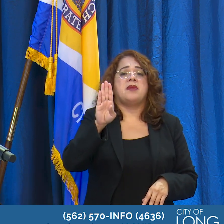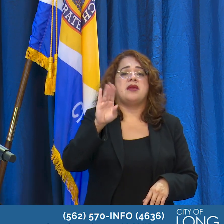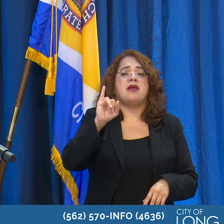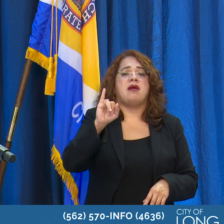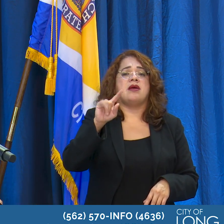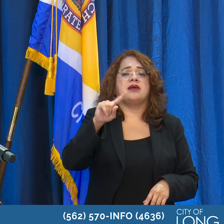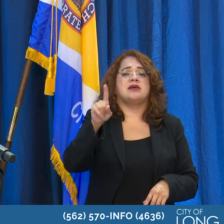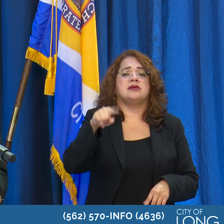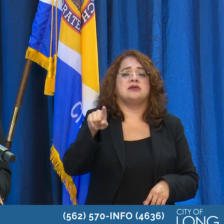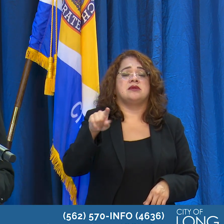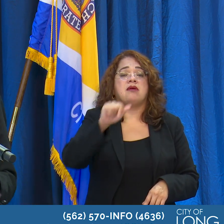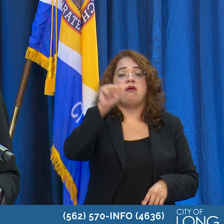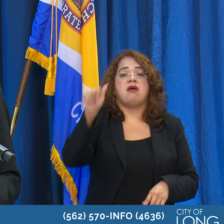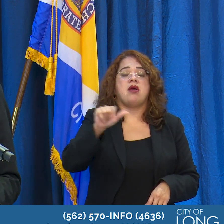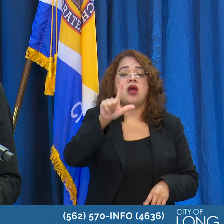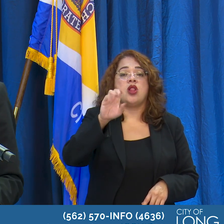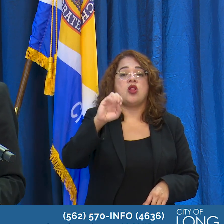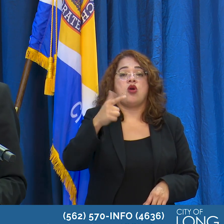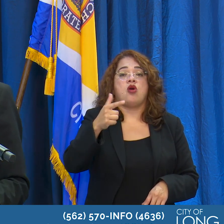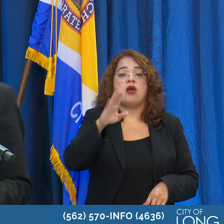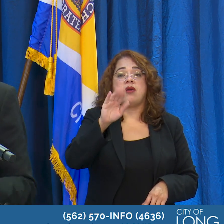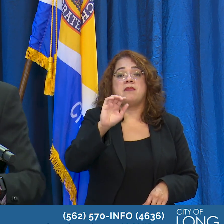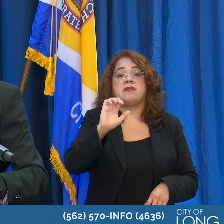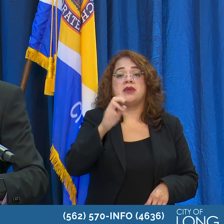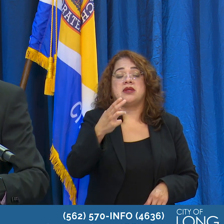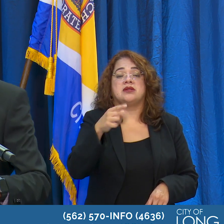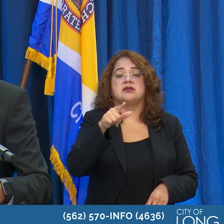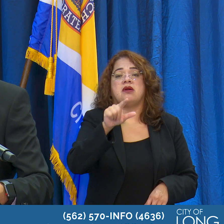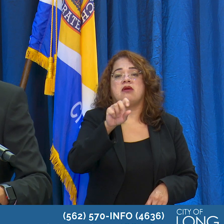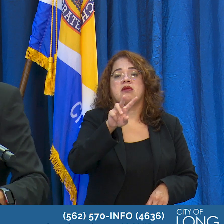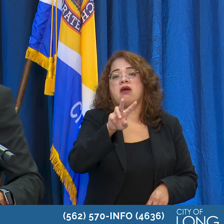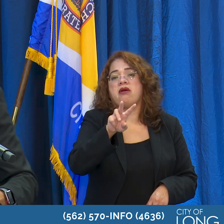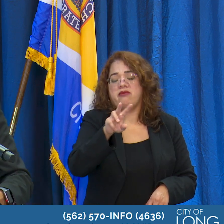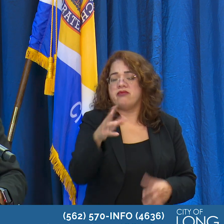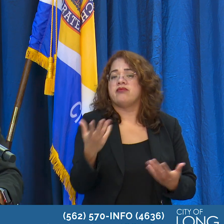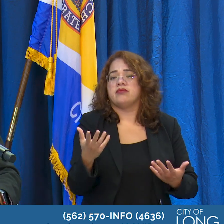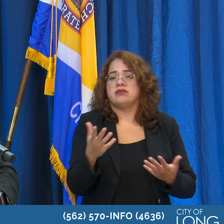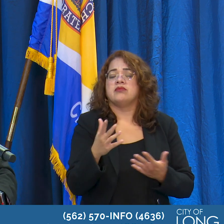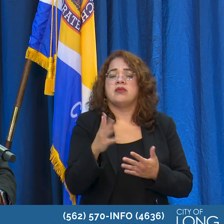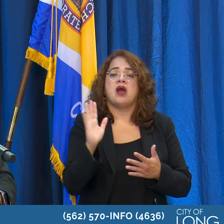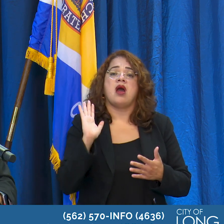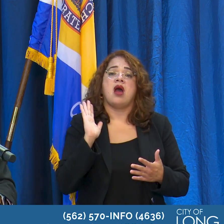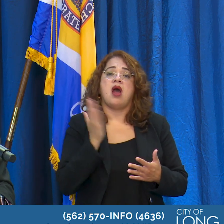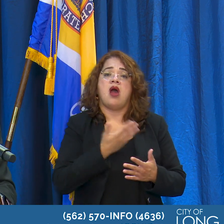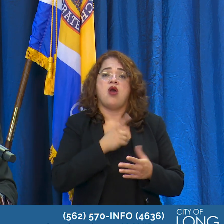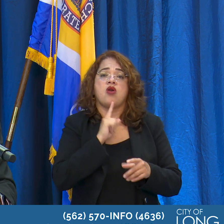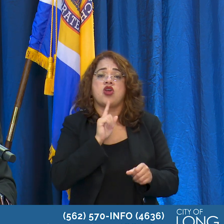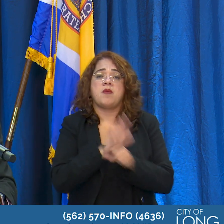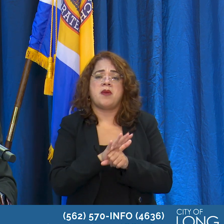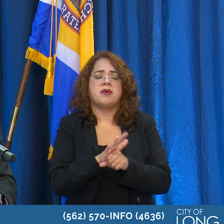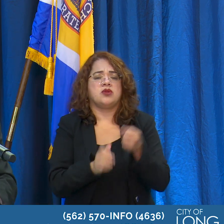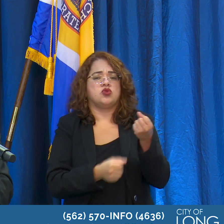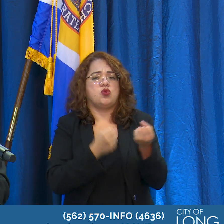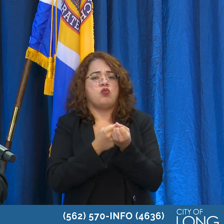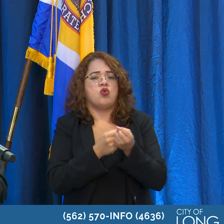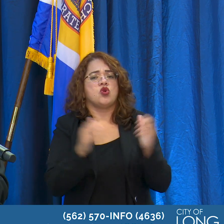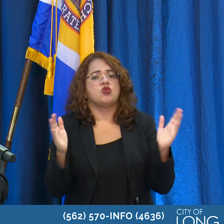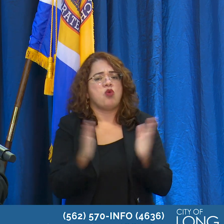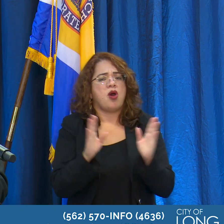We want every business to get assistance and that's been our commitment and they'll, it'll continue to be that way.